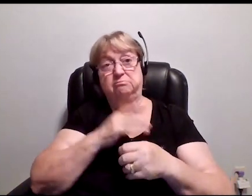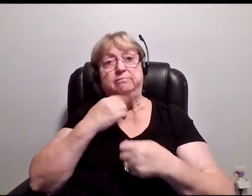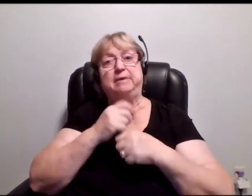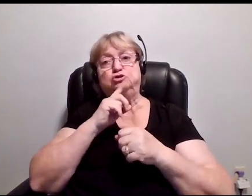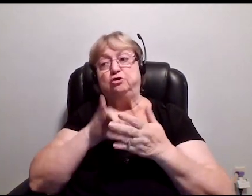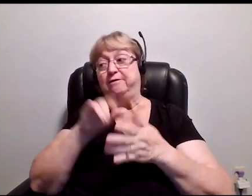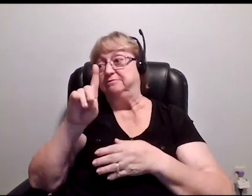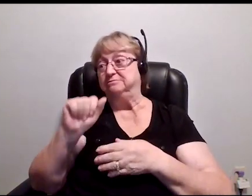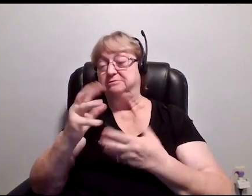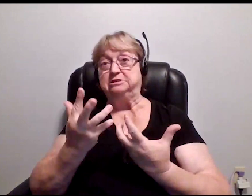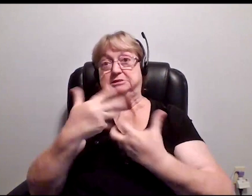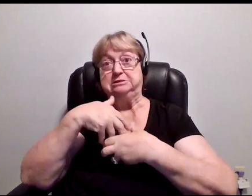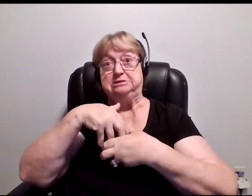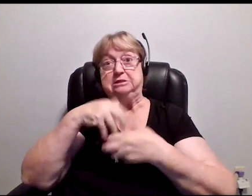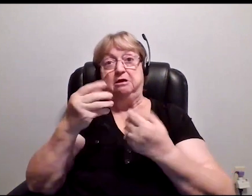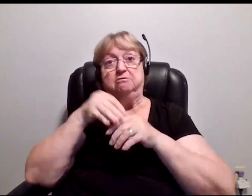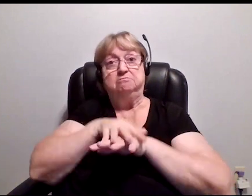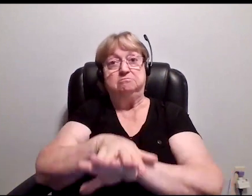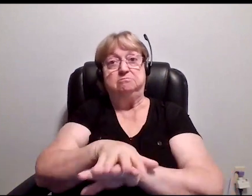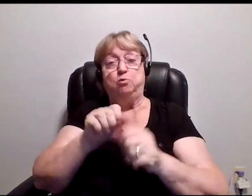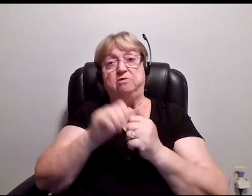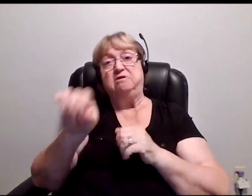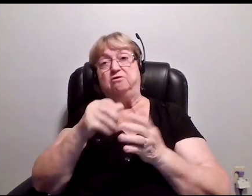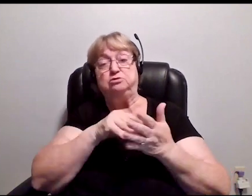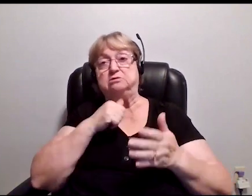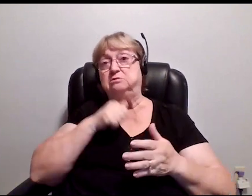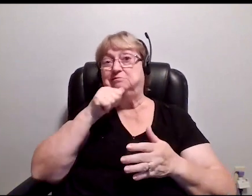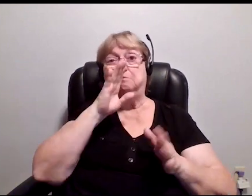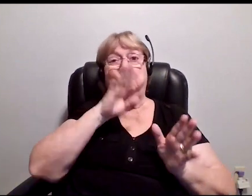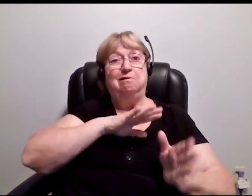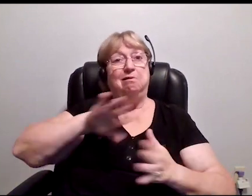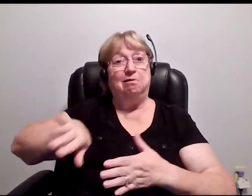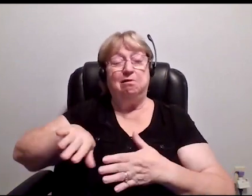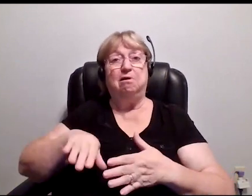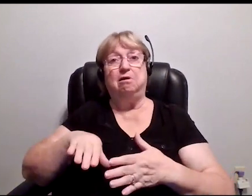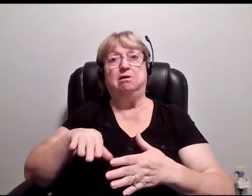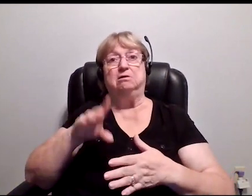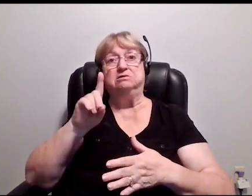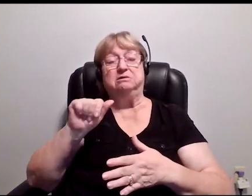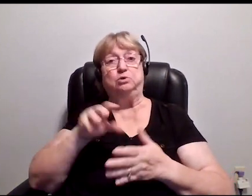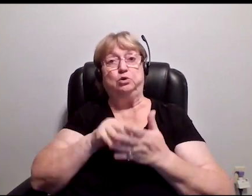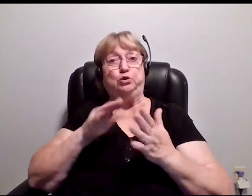in those other studies as well, not neglecting the presence of disabled learners within our research populations,